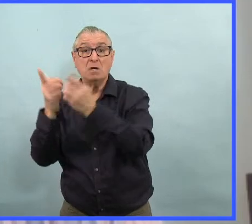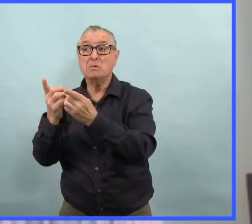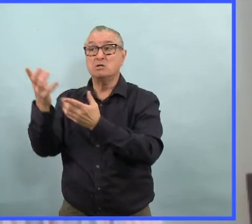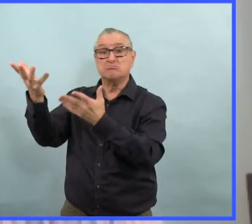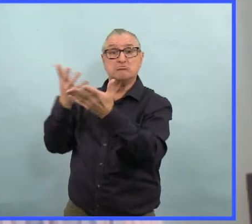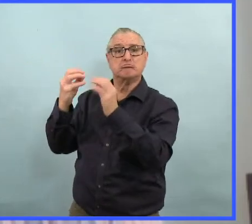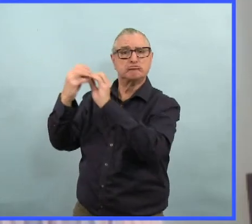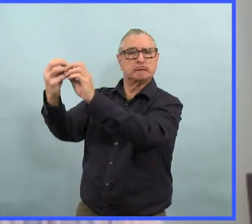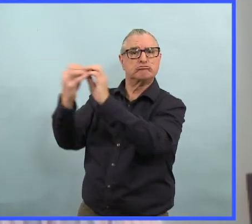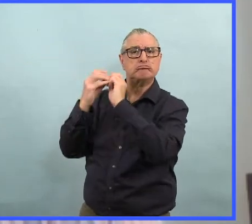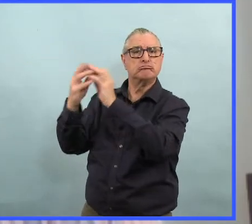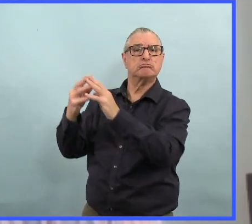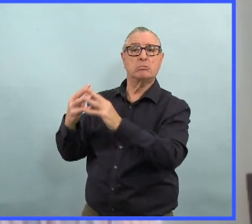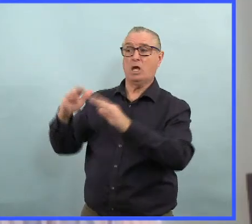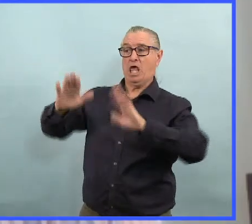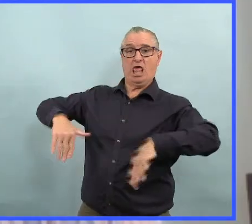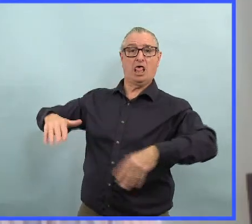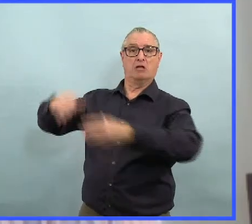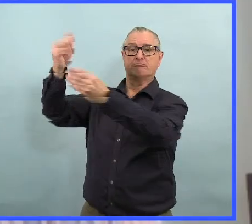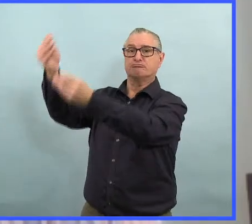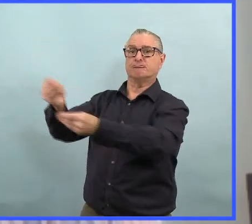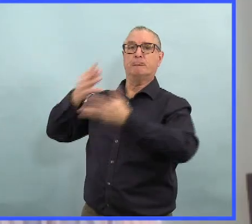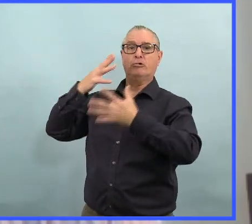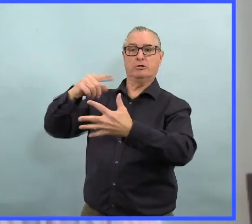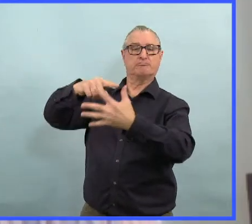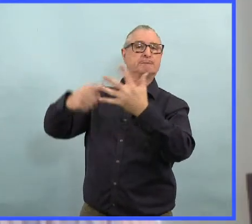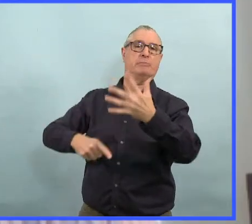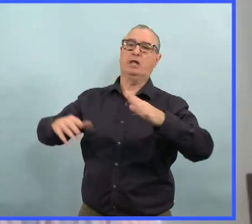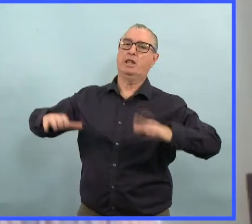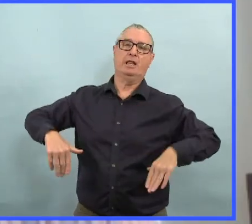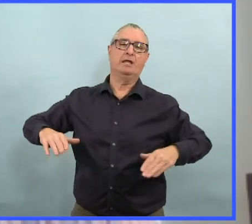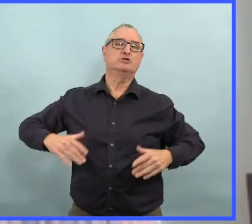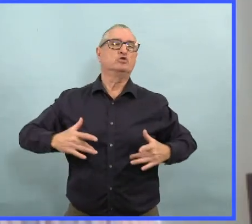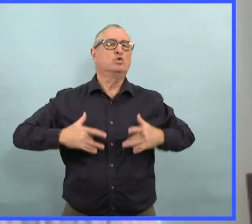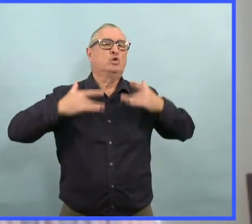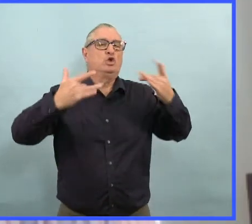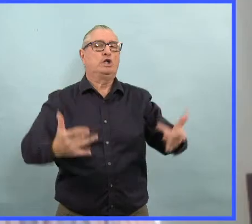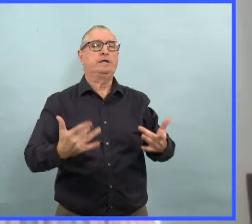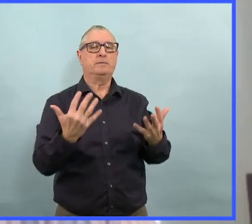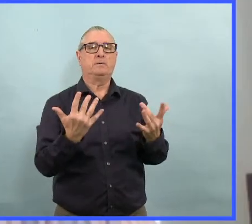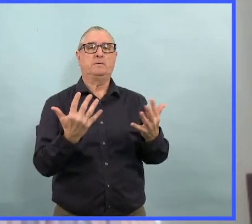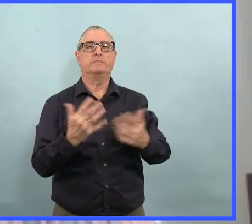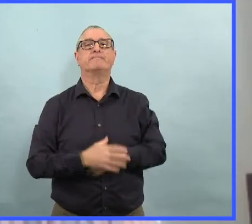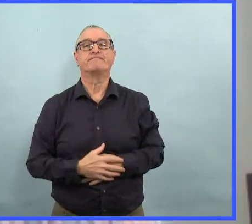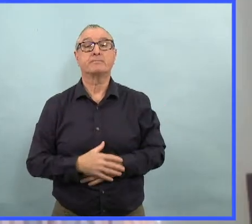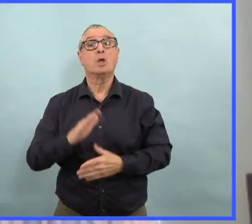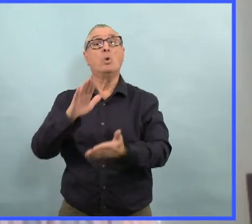at this point i think everyone's really stepped up to to make this as safe as possible to have the